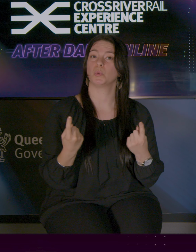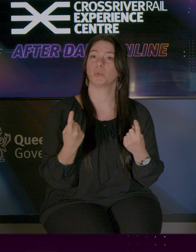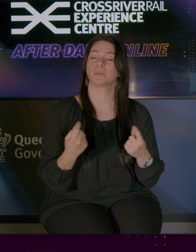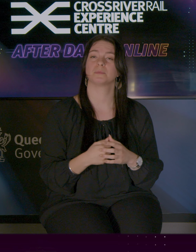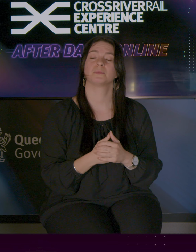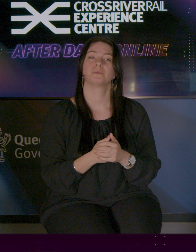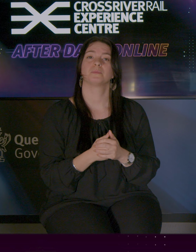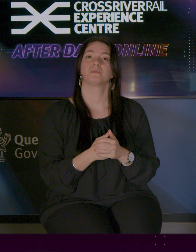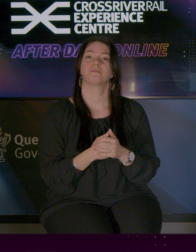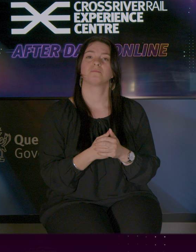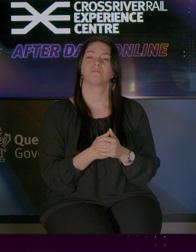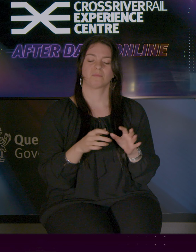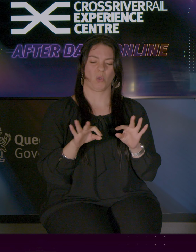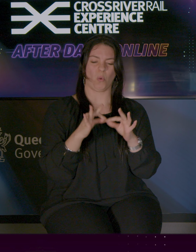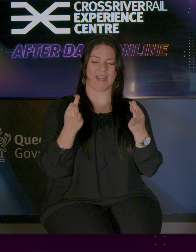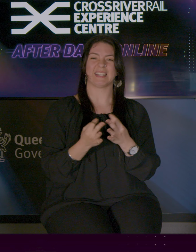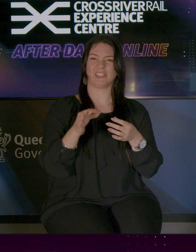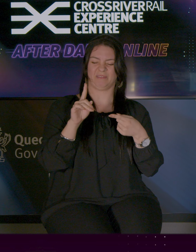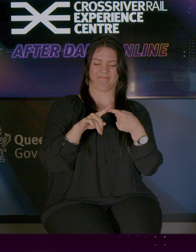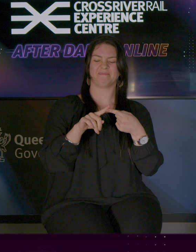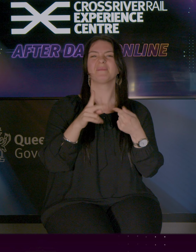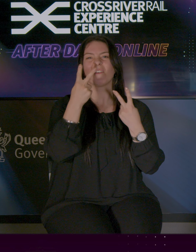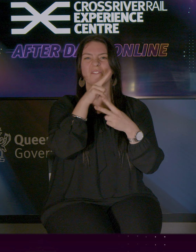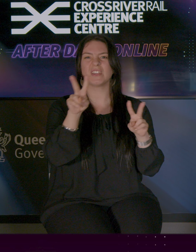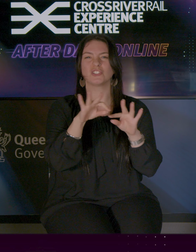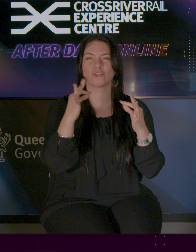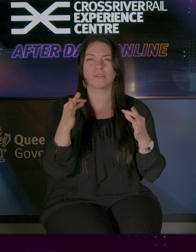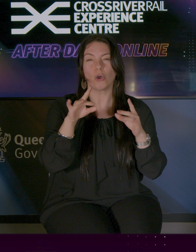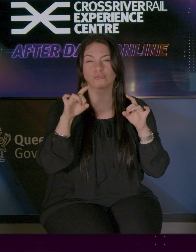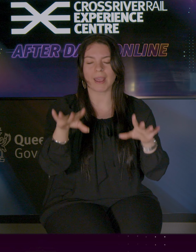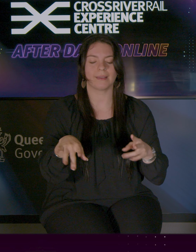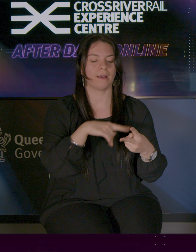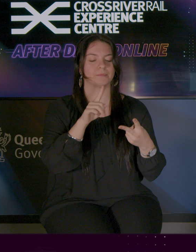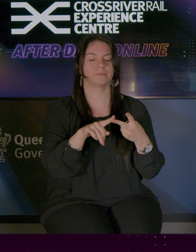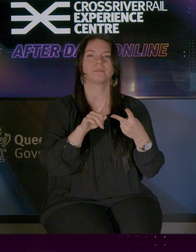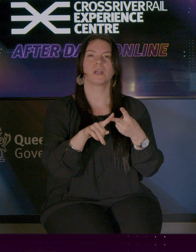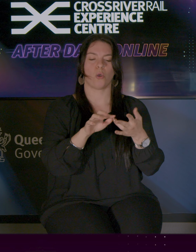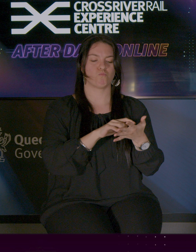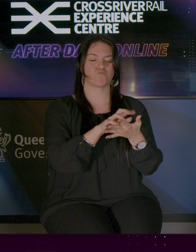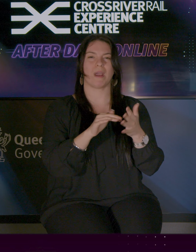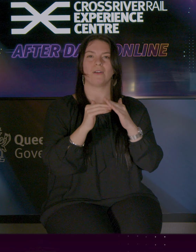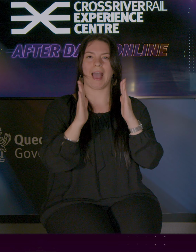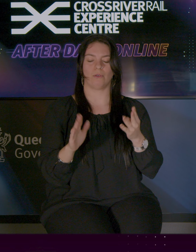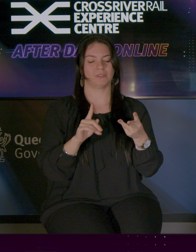at organizations include Vision Australia Braille house spinal life Australia